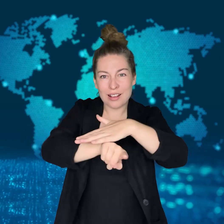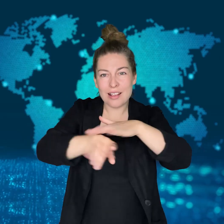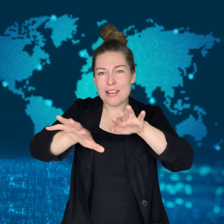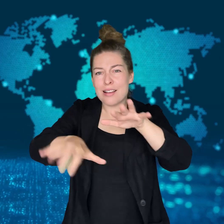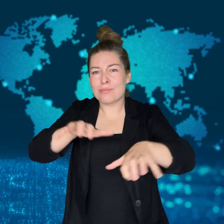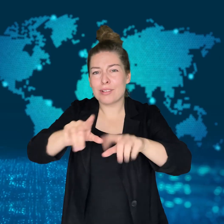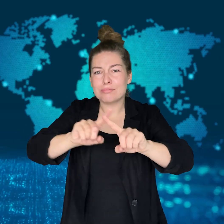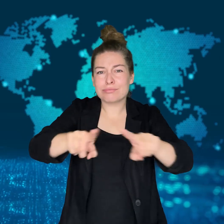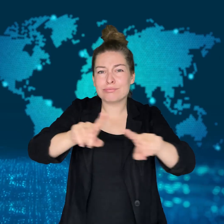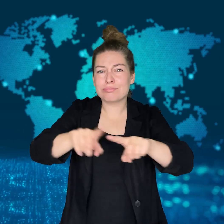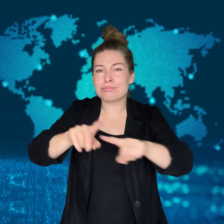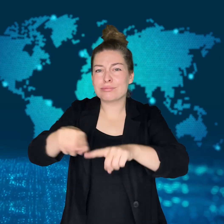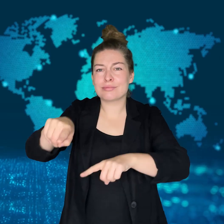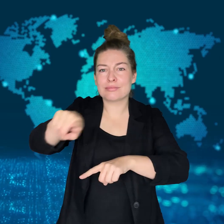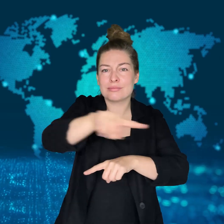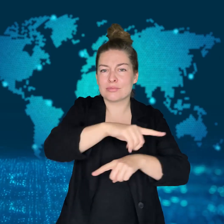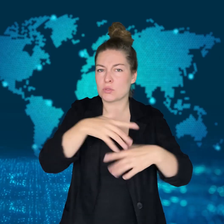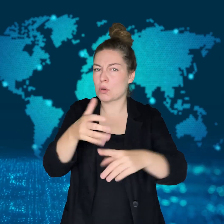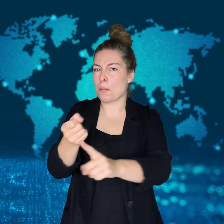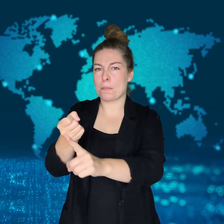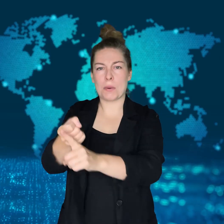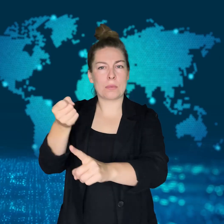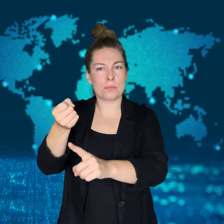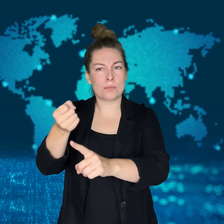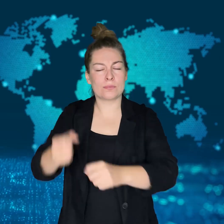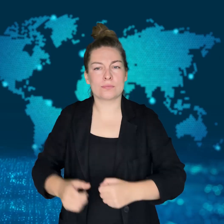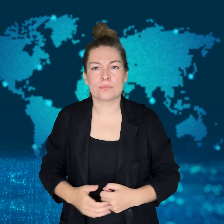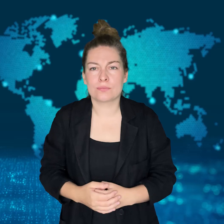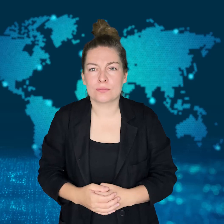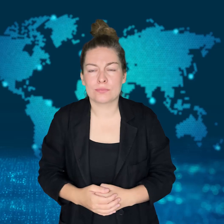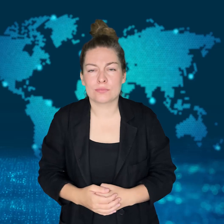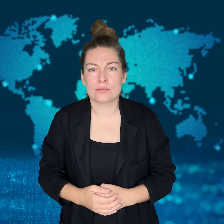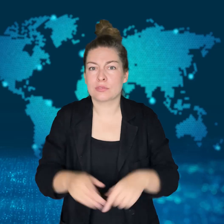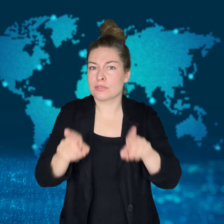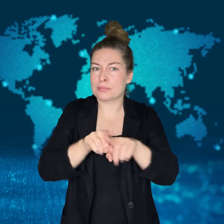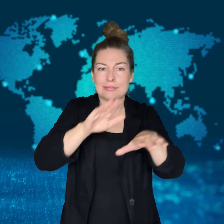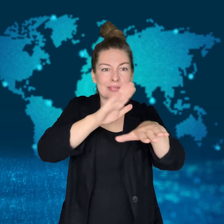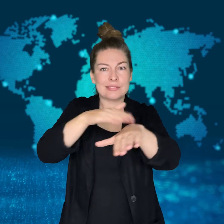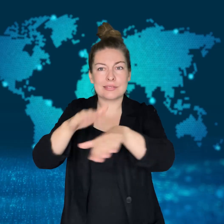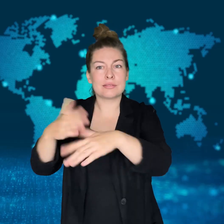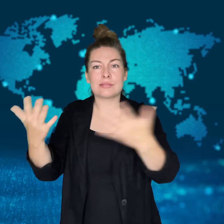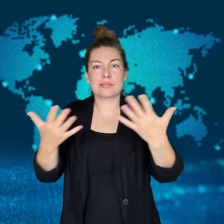38 degrees Celsius over the weekend.